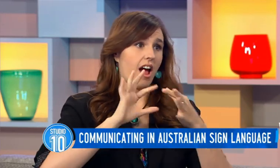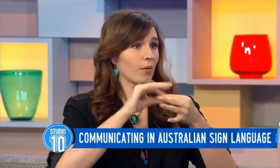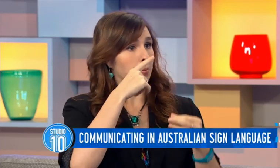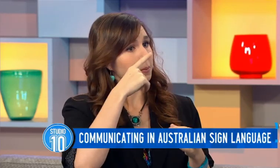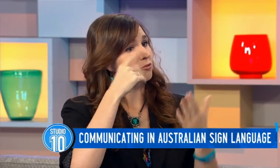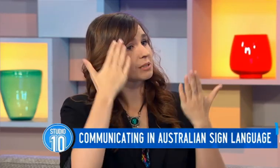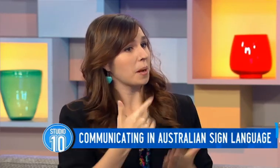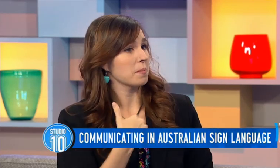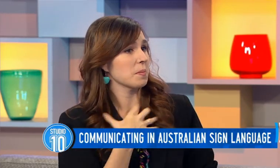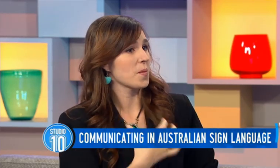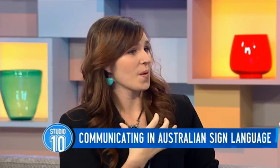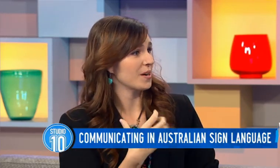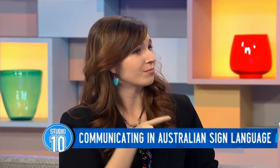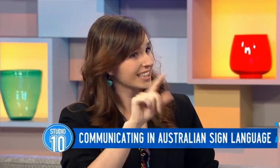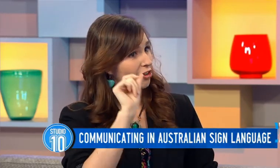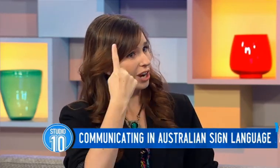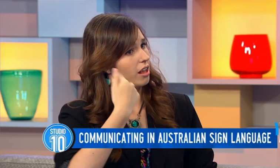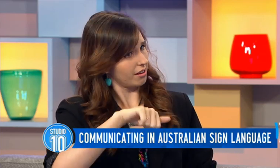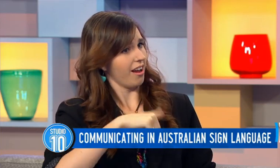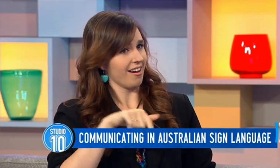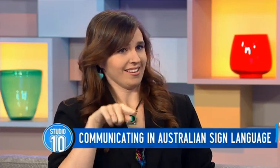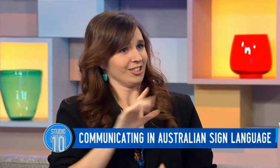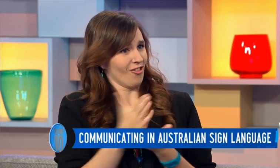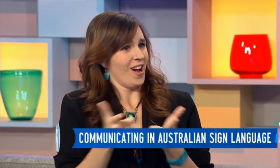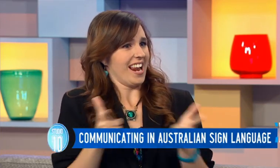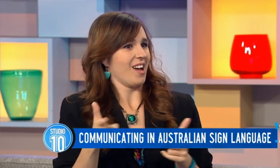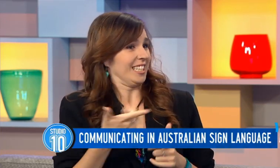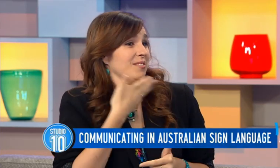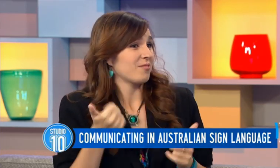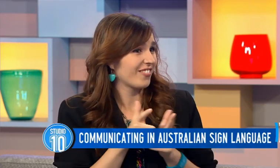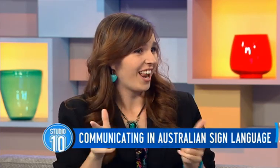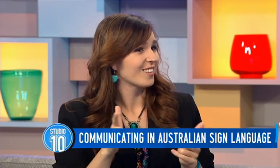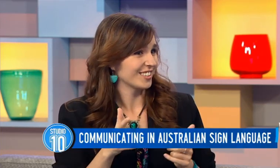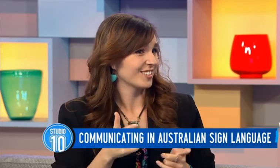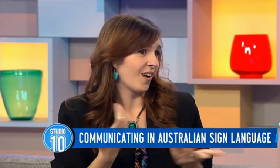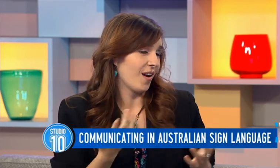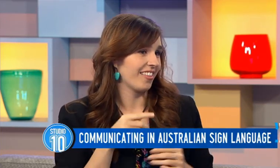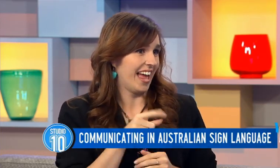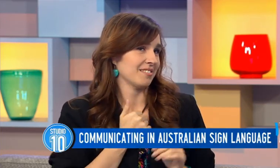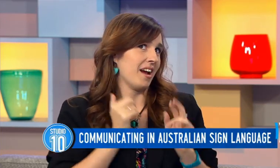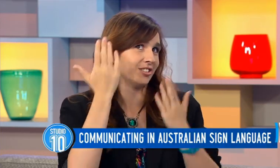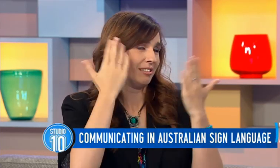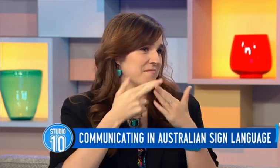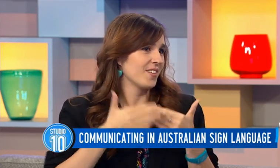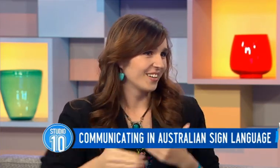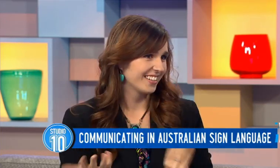and I feel that when I'm signing with people they respect me much more they realise but it's a real language it's a beautiful language so that's my dream